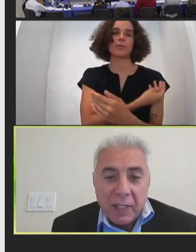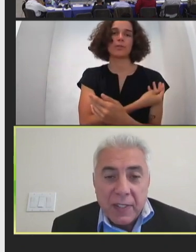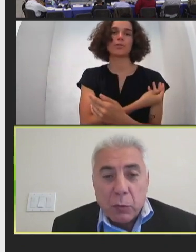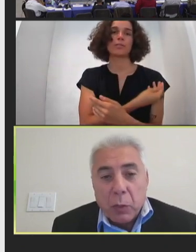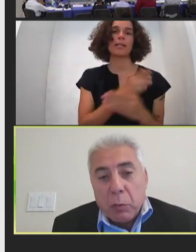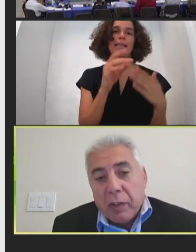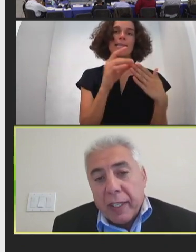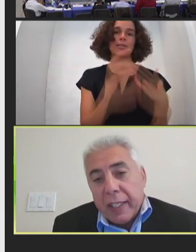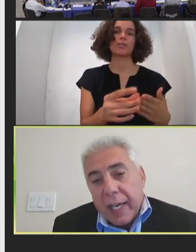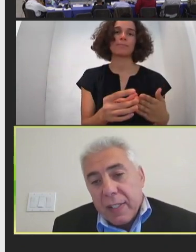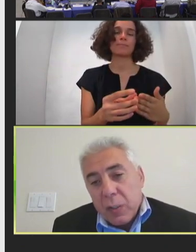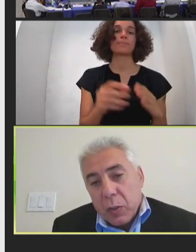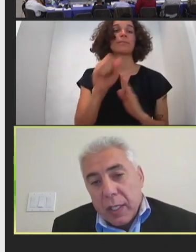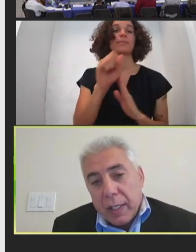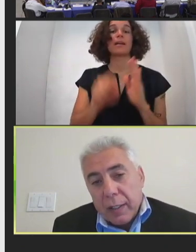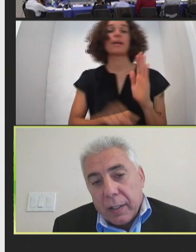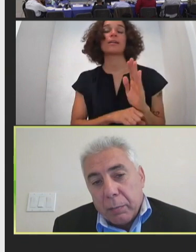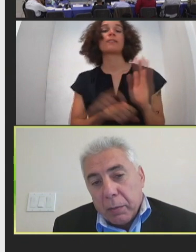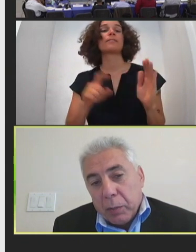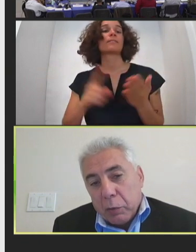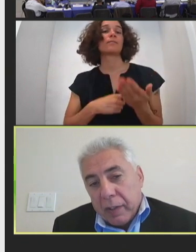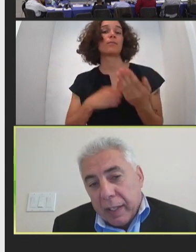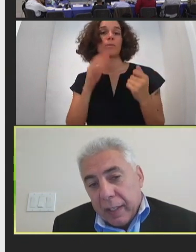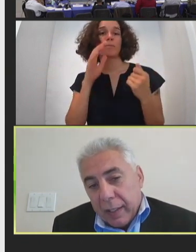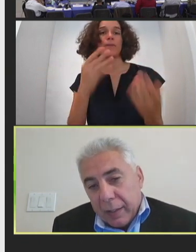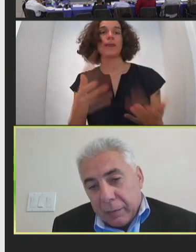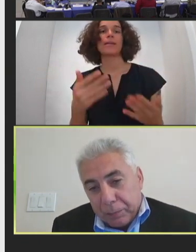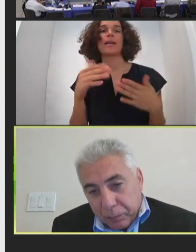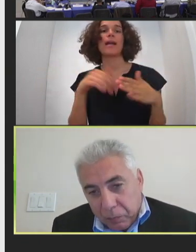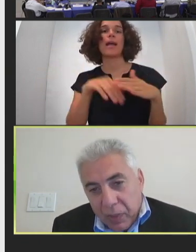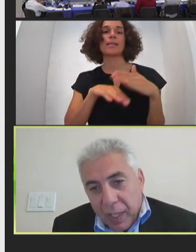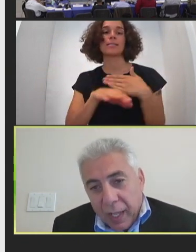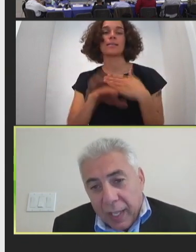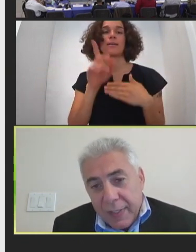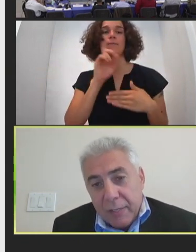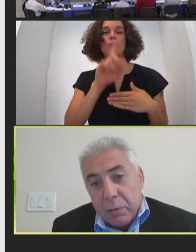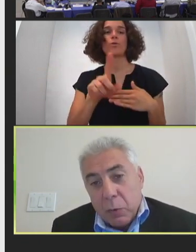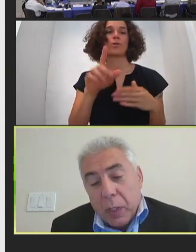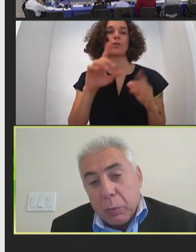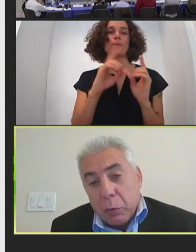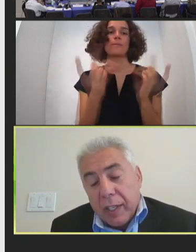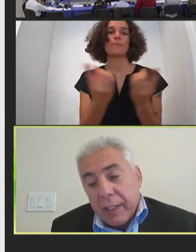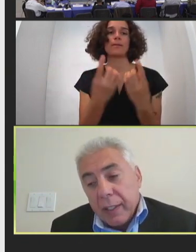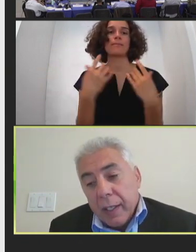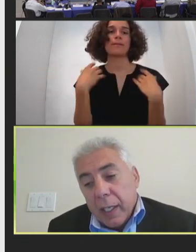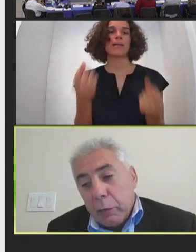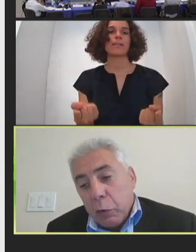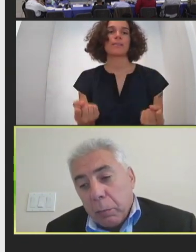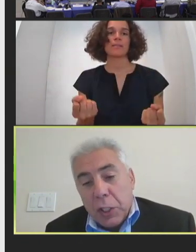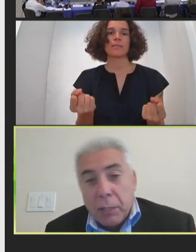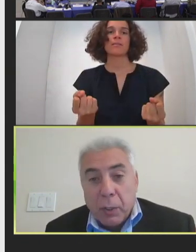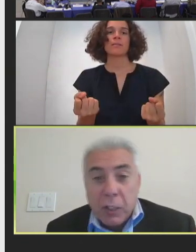the state were provided access to the Department of Health -- were provided information about the